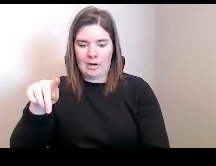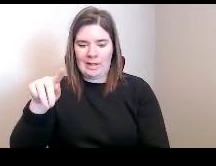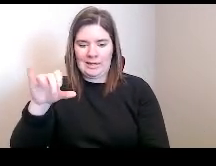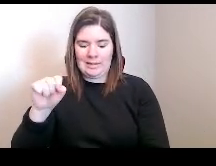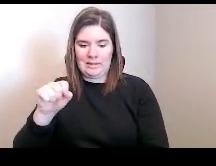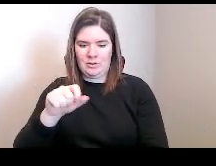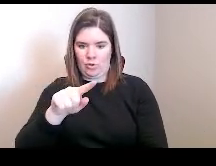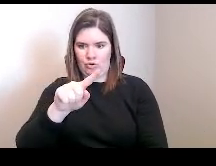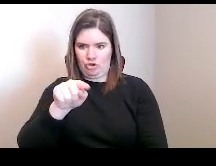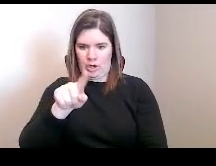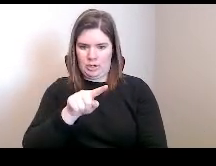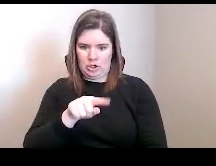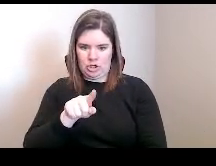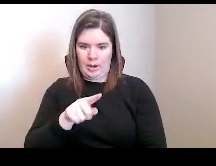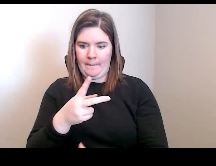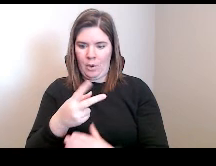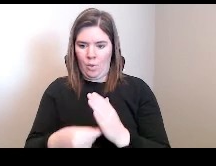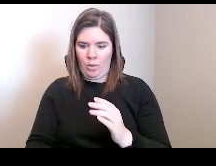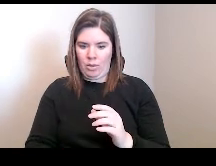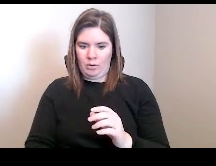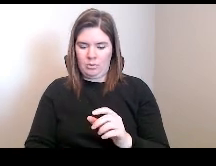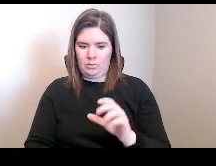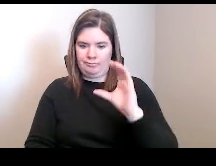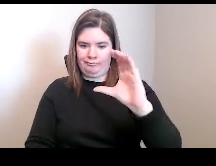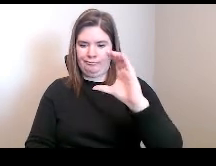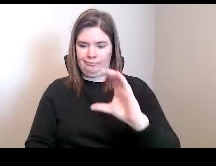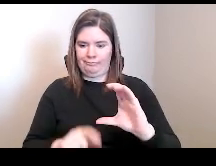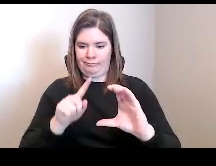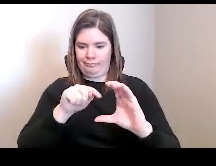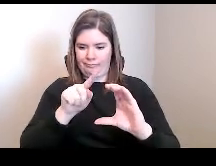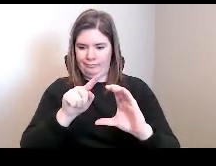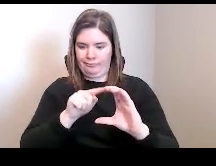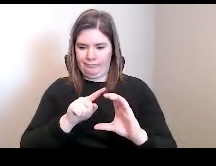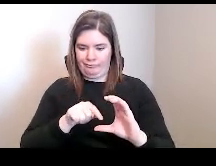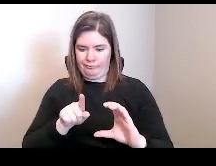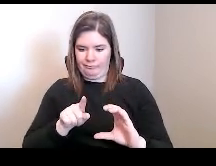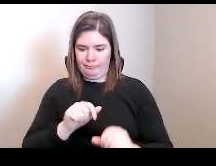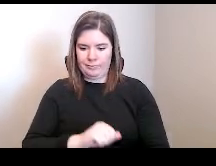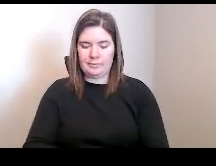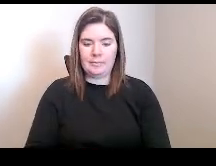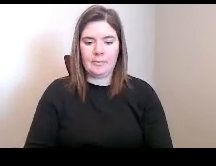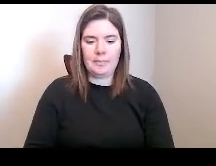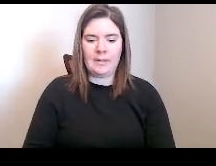That's what puts those tags into the PDF file that allows the screen reader to navigate it.